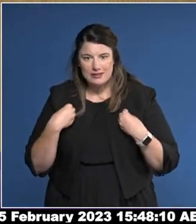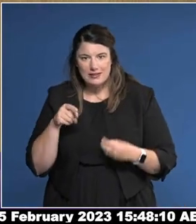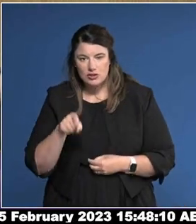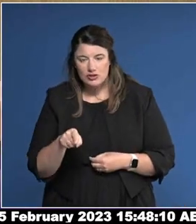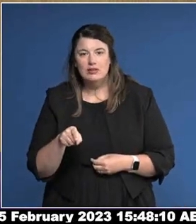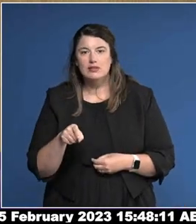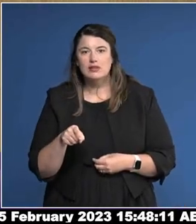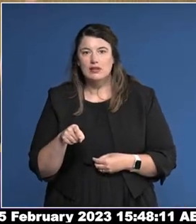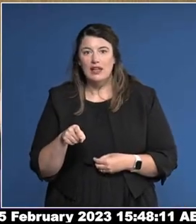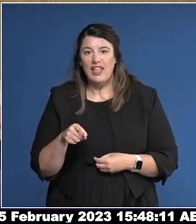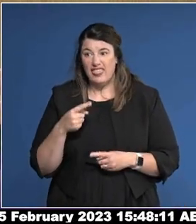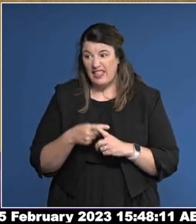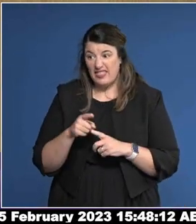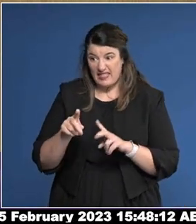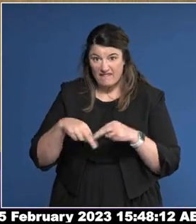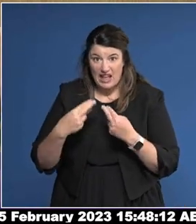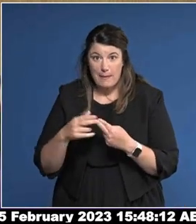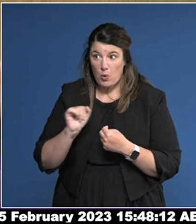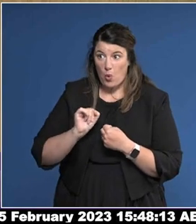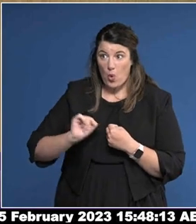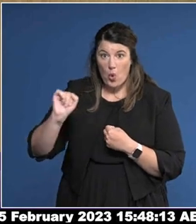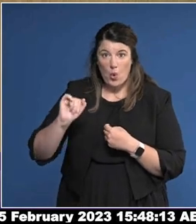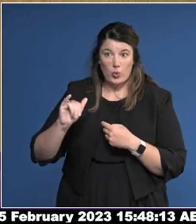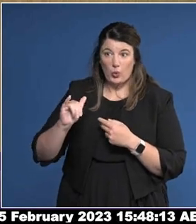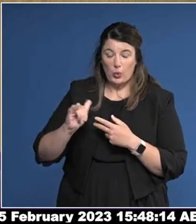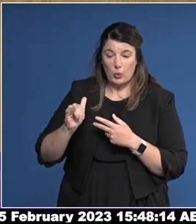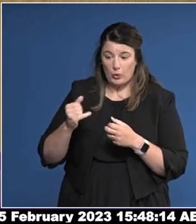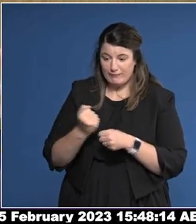agreements or their family or advocate's experience of making their own agreements has